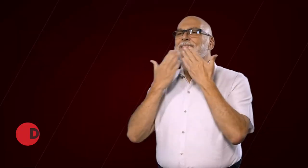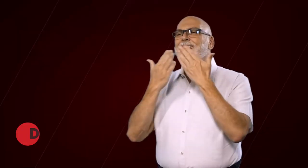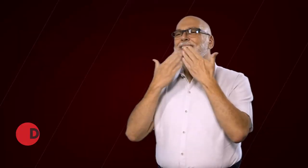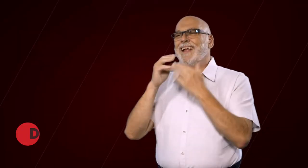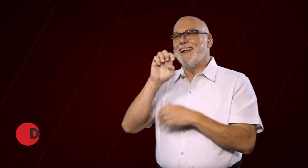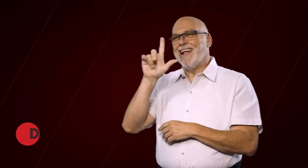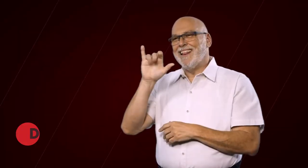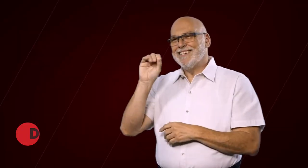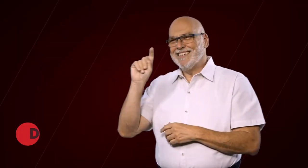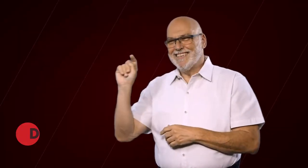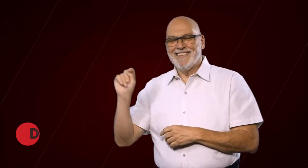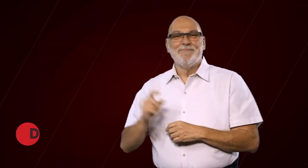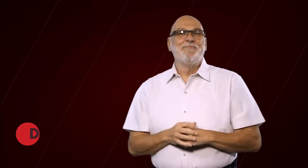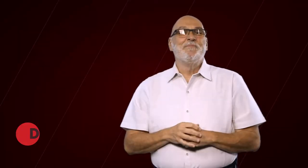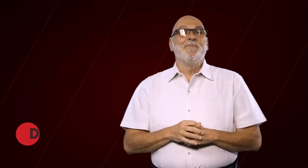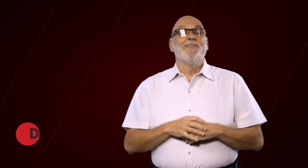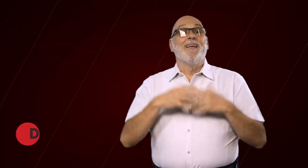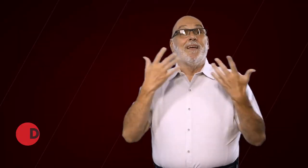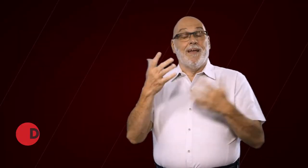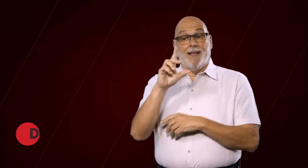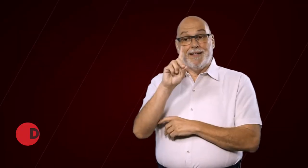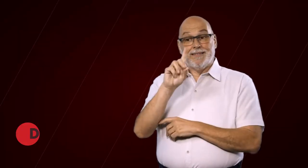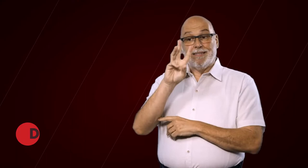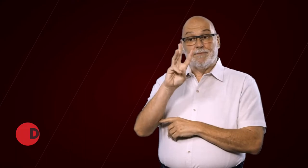[Anselmo]: Thanks, Elliott.